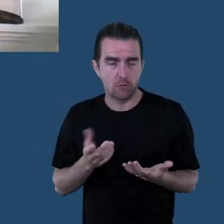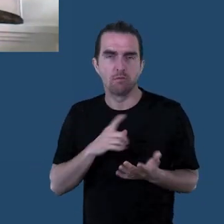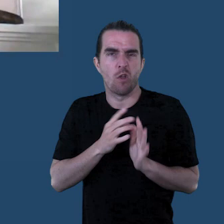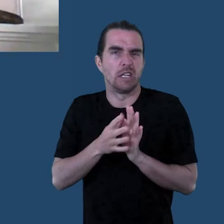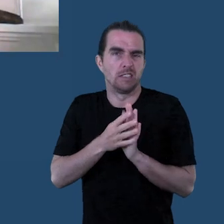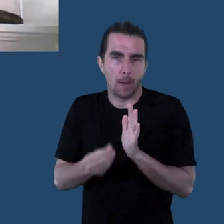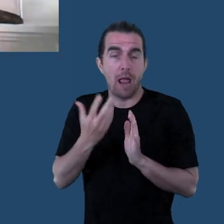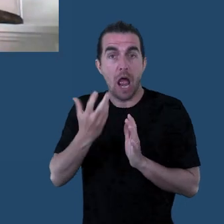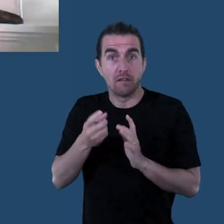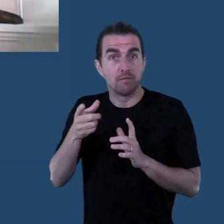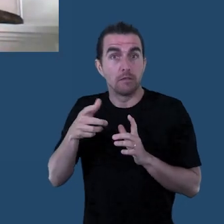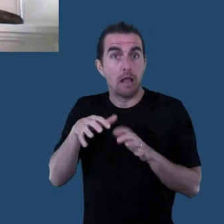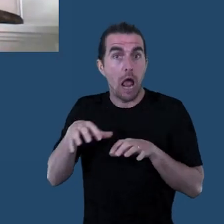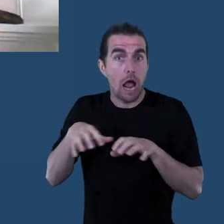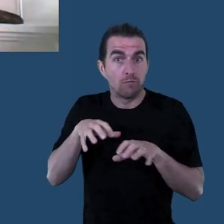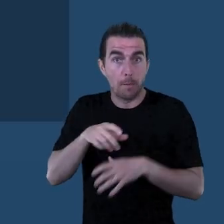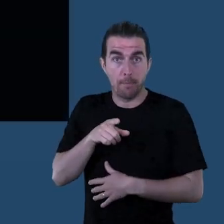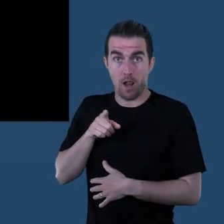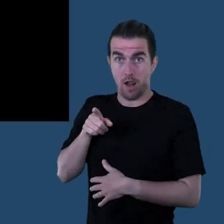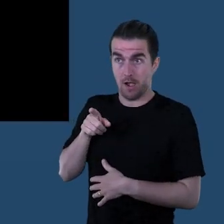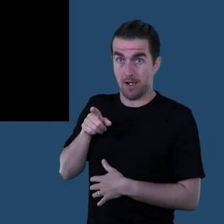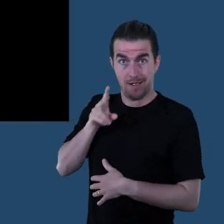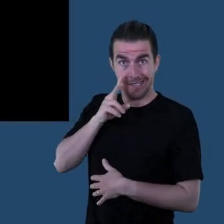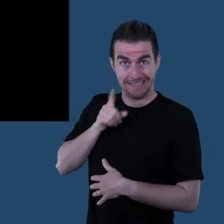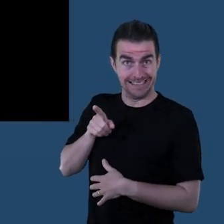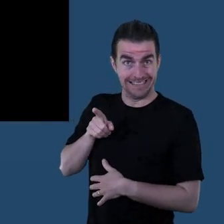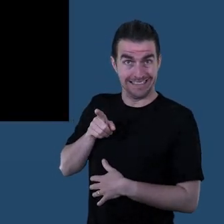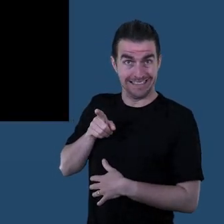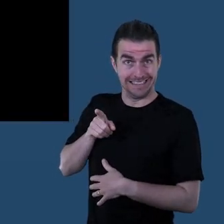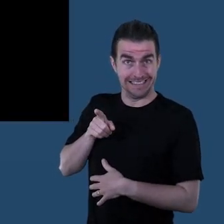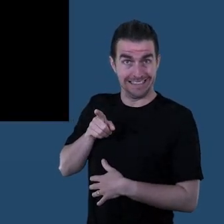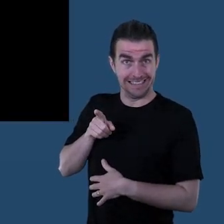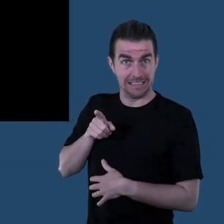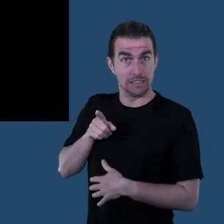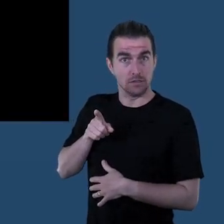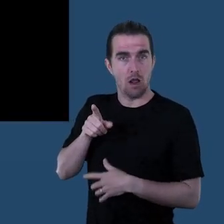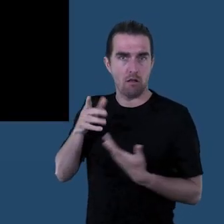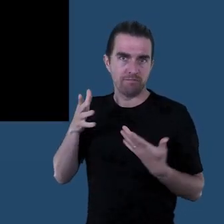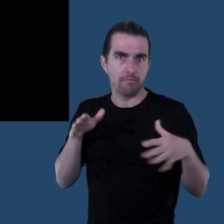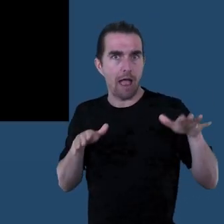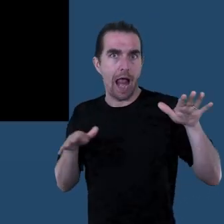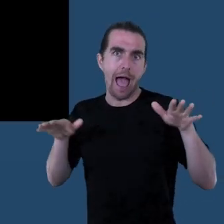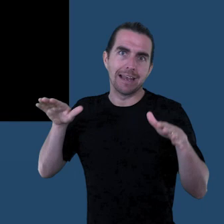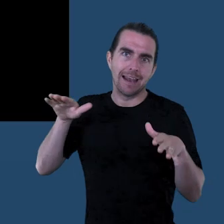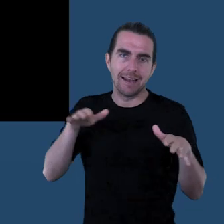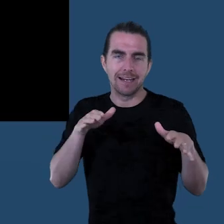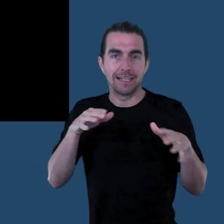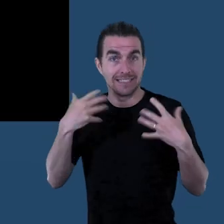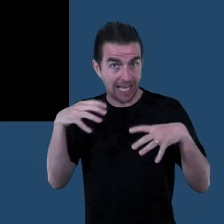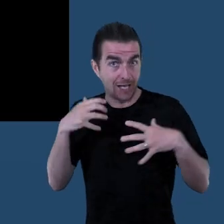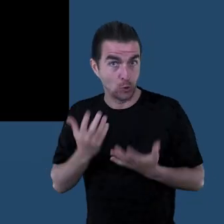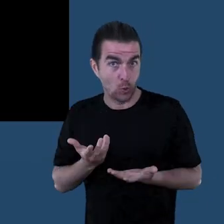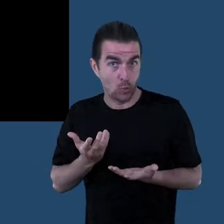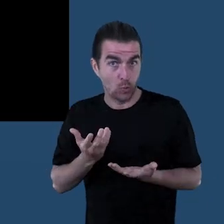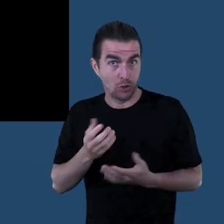For example, we've got an animal here that we're gonna show. Flying dinosaur, right? Ah, yeah.